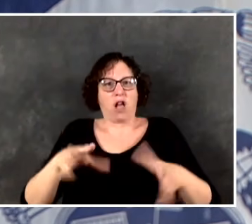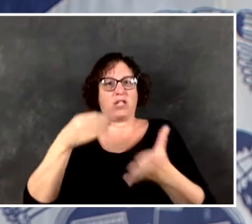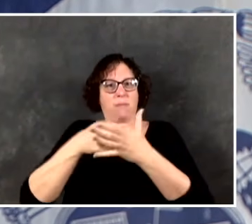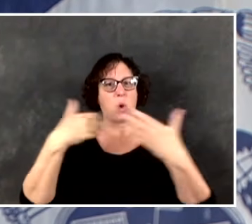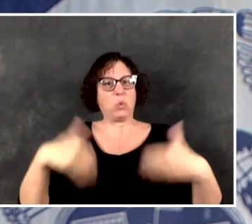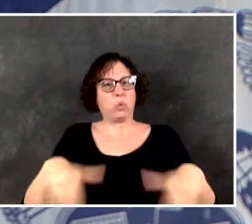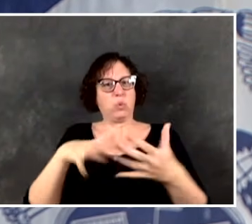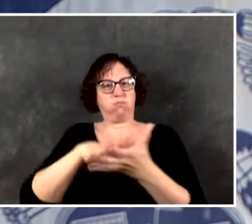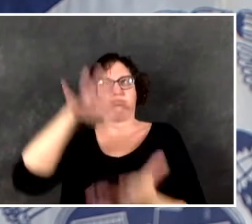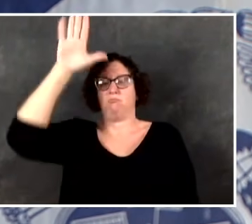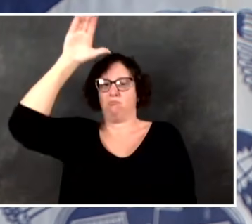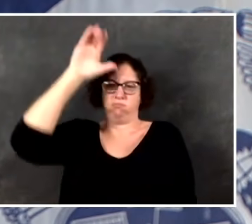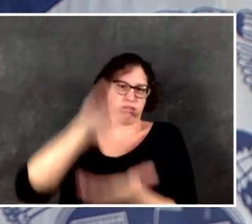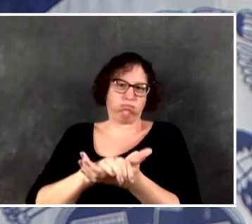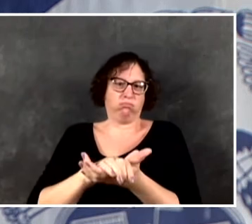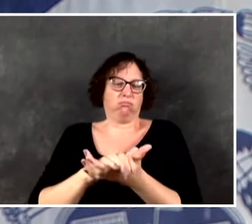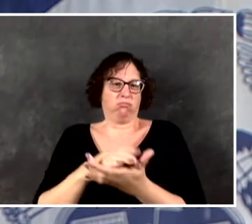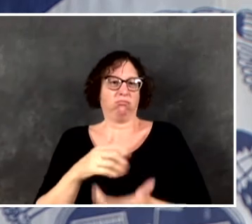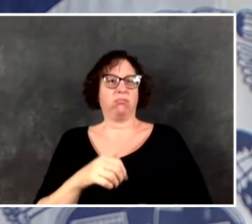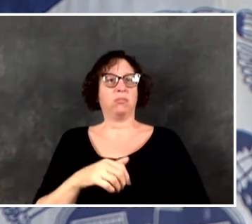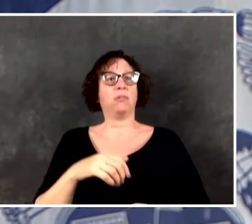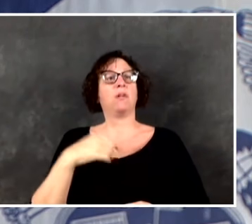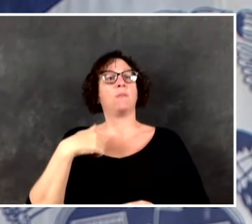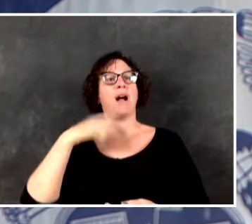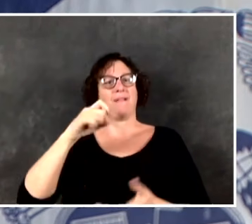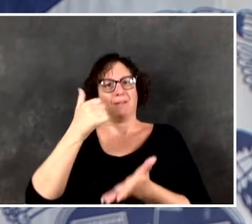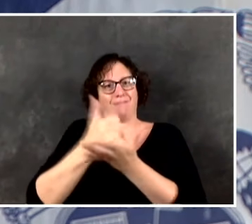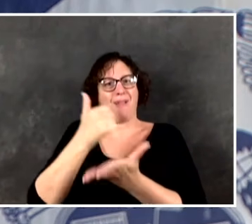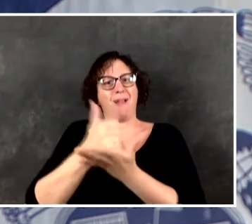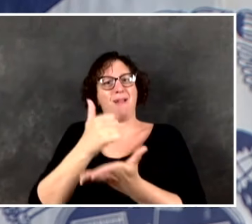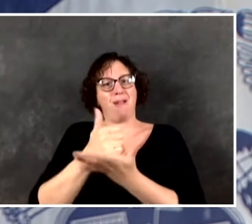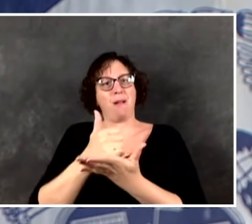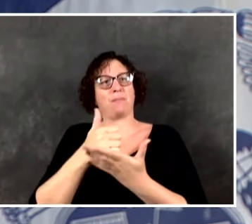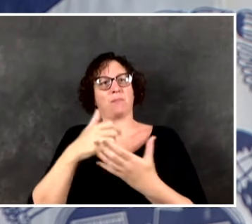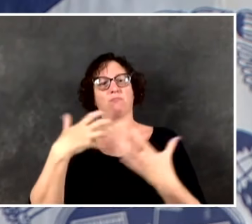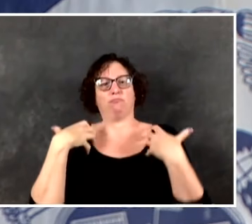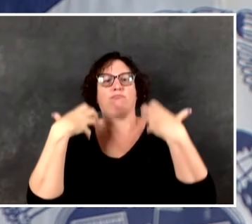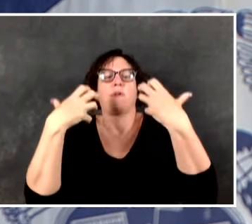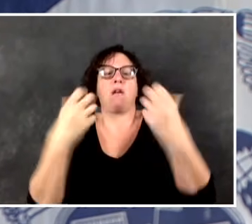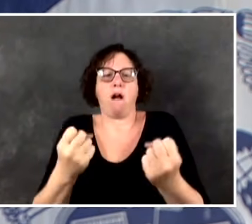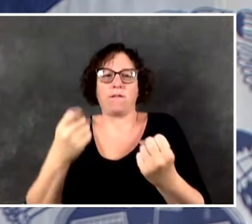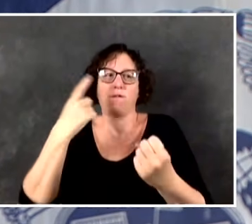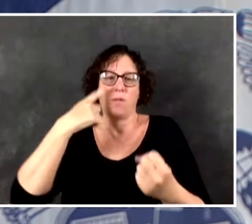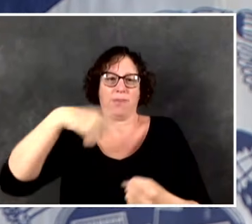AND REPLACE THE LOST REVENUE AND REALLY SUPPORT US IN DEALING WITH ALL THE EXPENSES